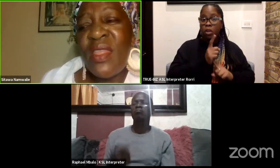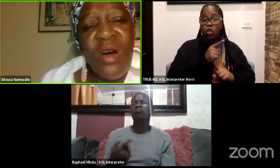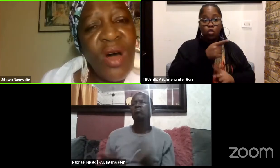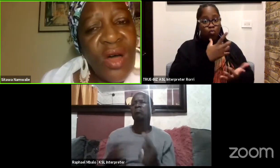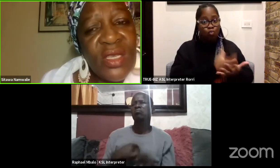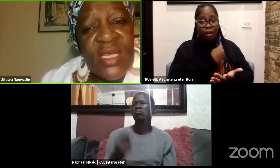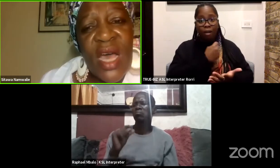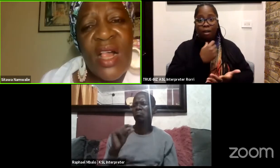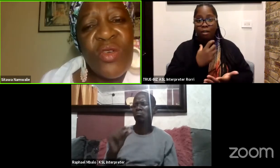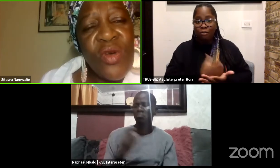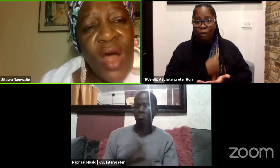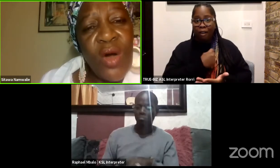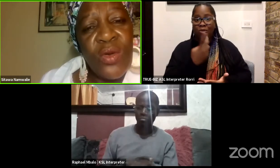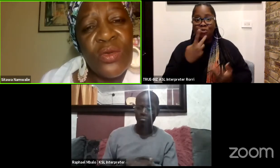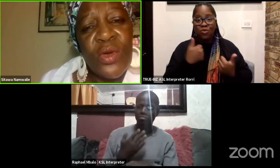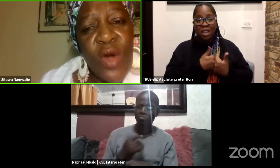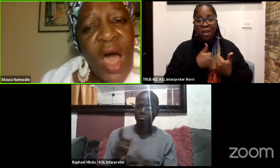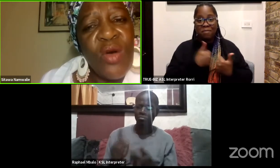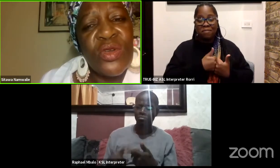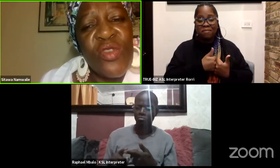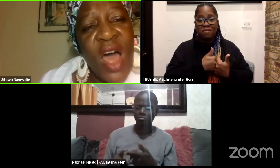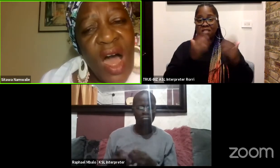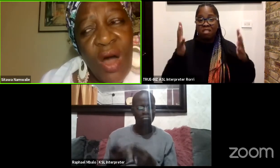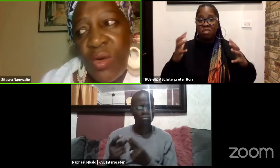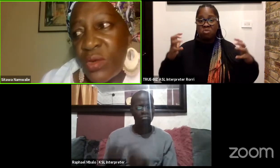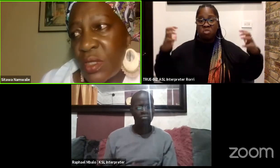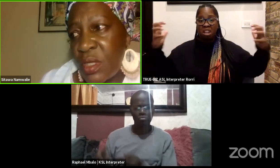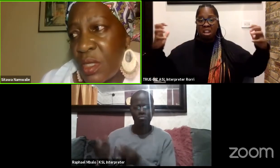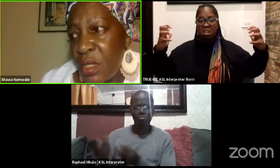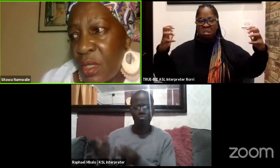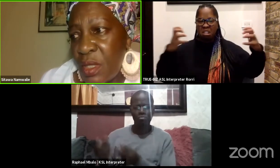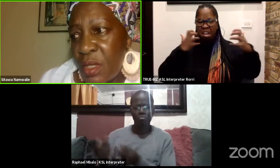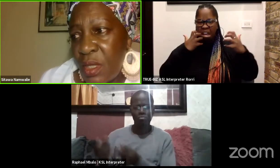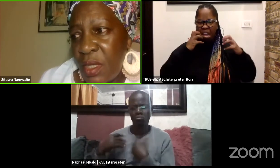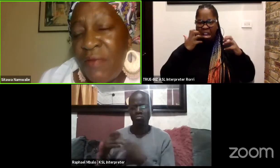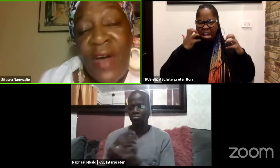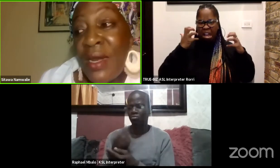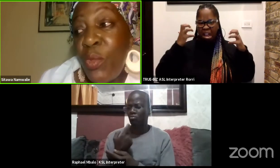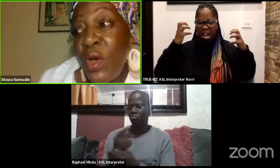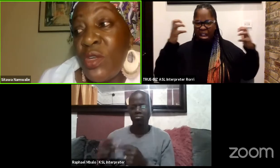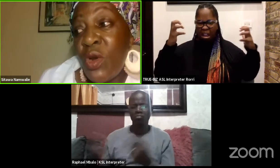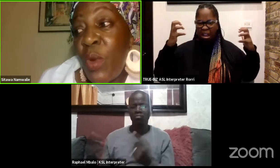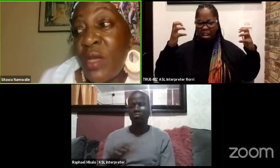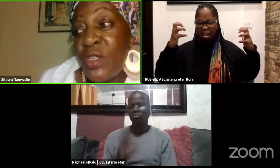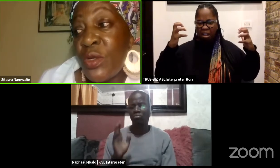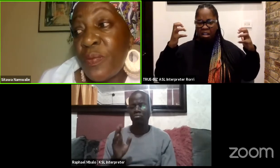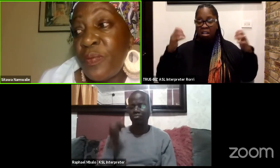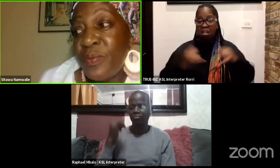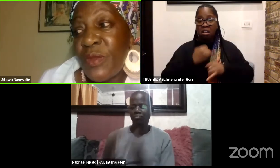and the hostile crowd growls. The final point rode past you,